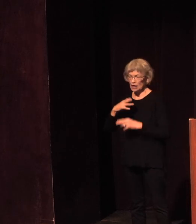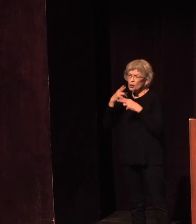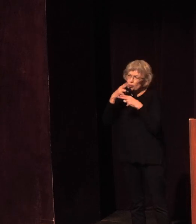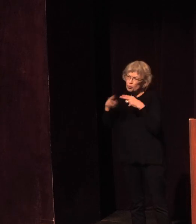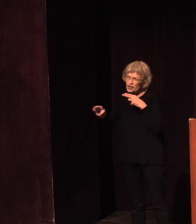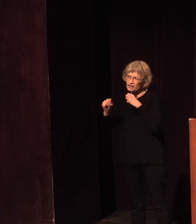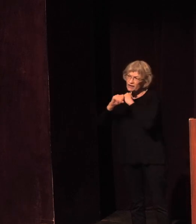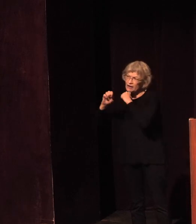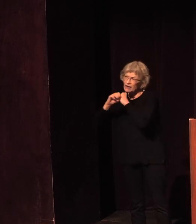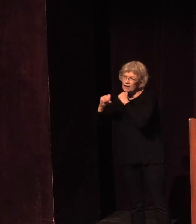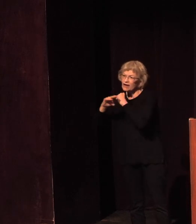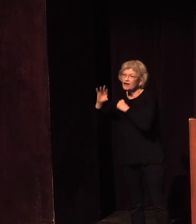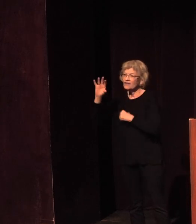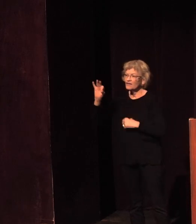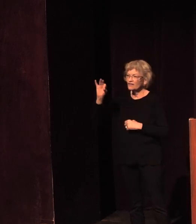I was asked by the Faculty